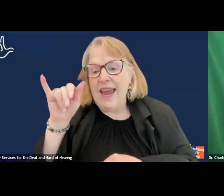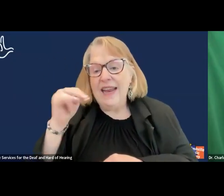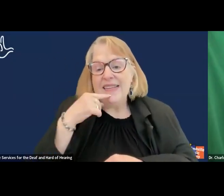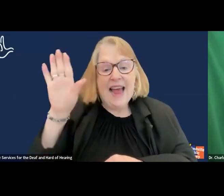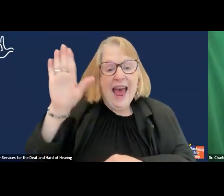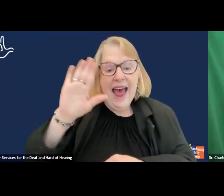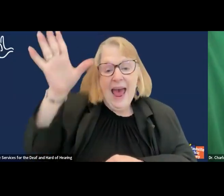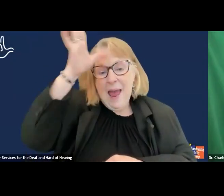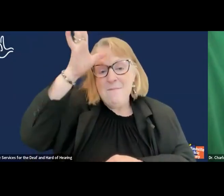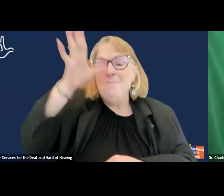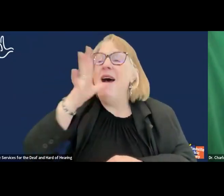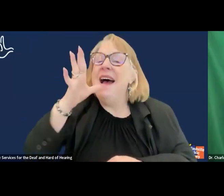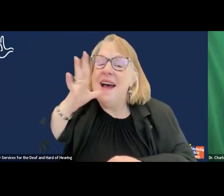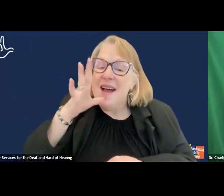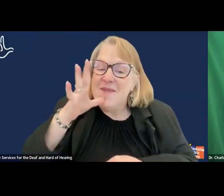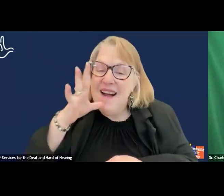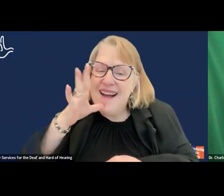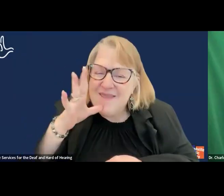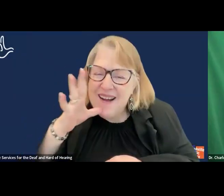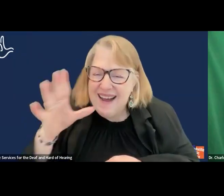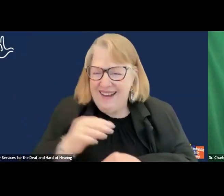And Mary, Mary Durkin says, "Hi mom!"